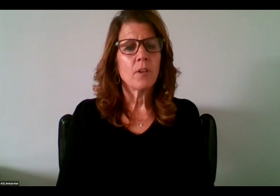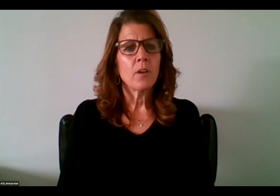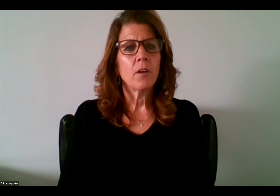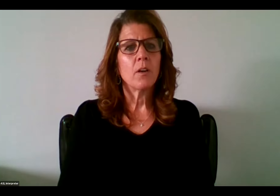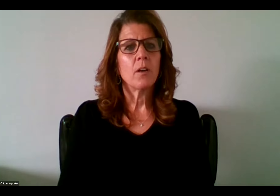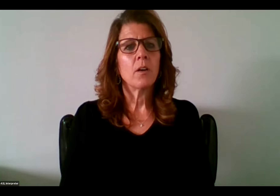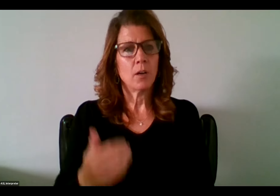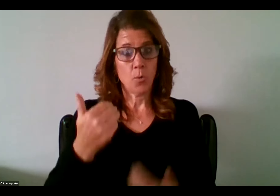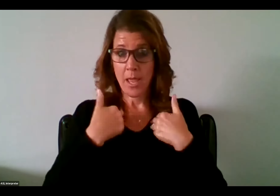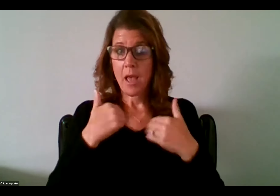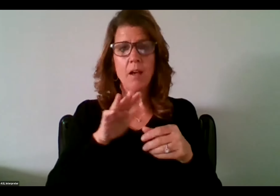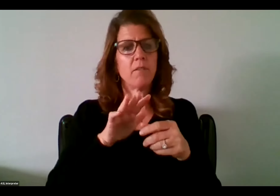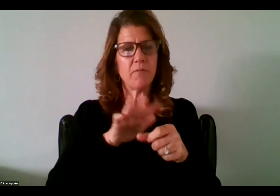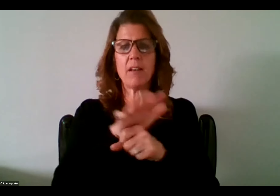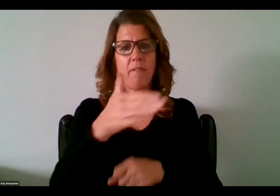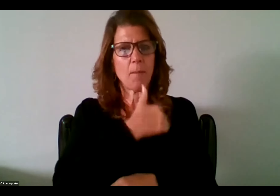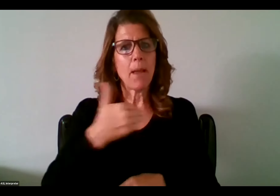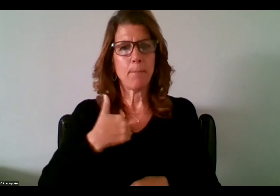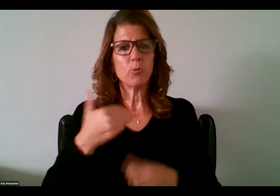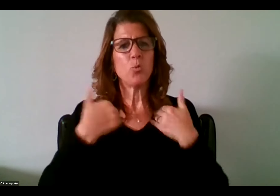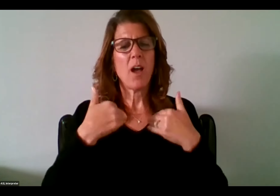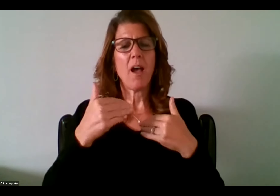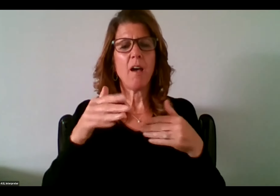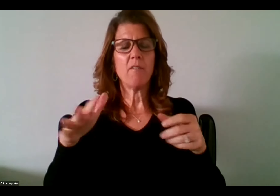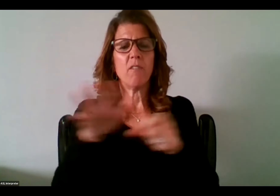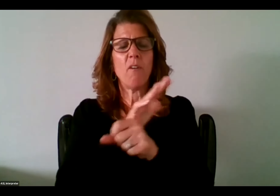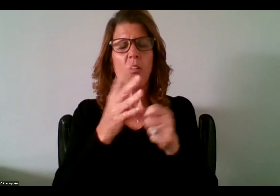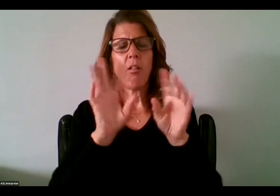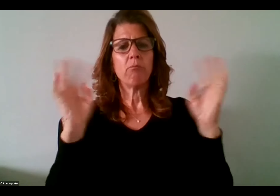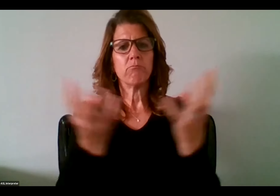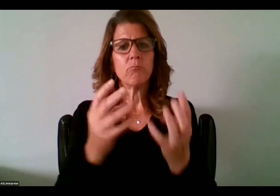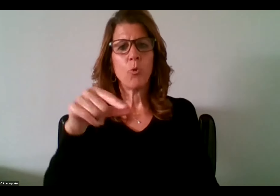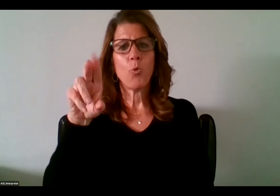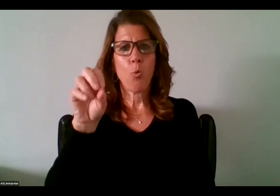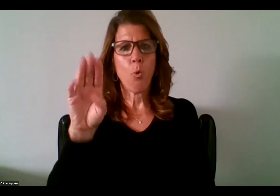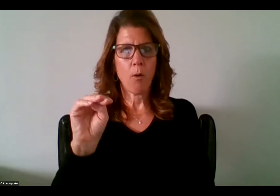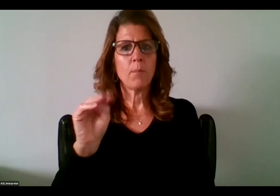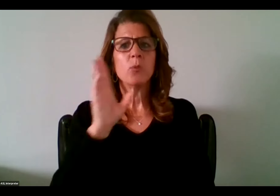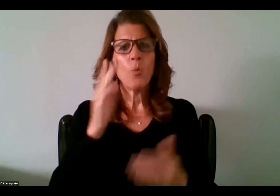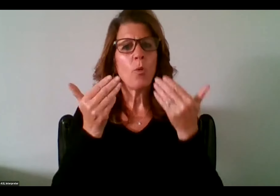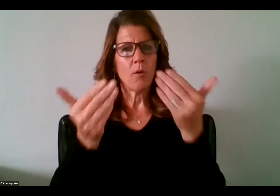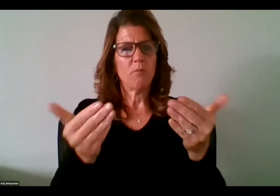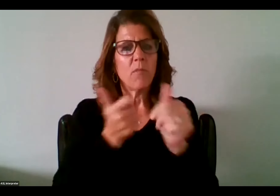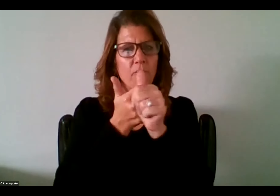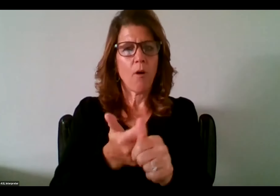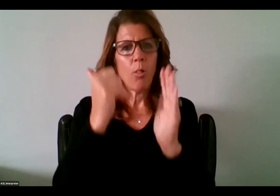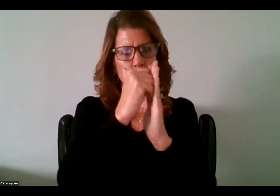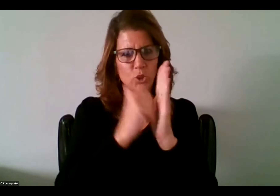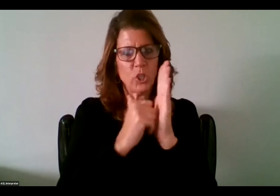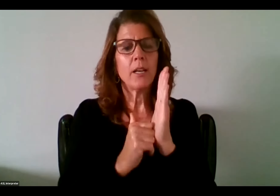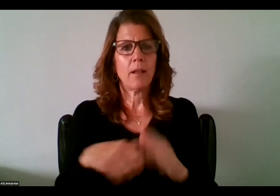enough members of the council for quorum. We will proceed with the agenda. I would like